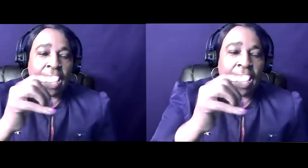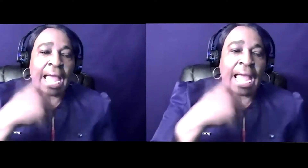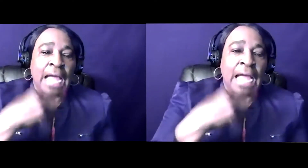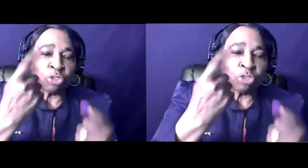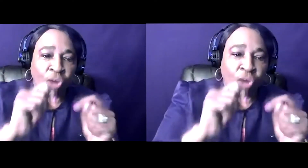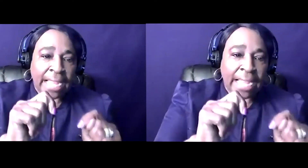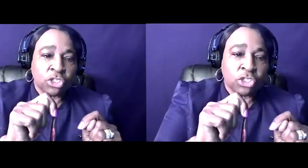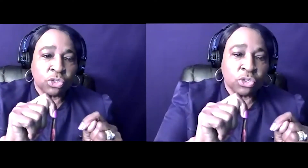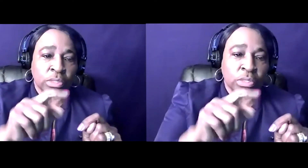i'm trying to.